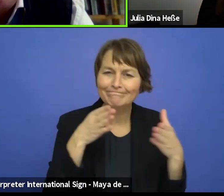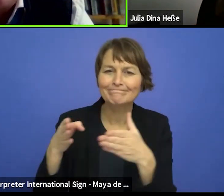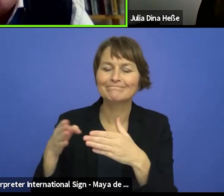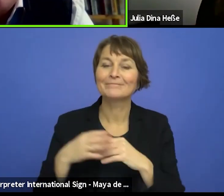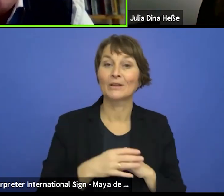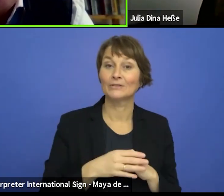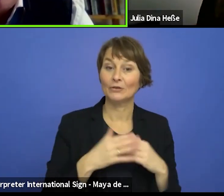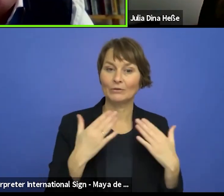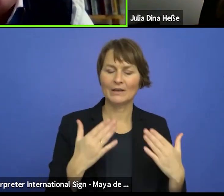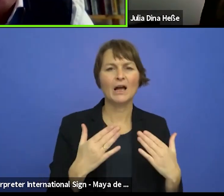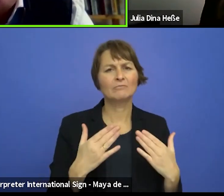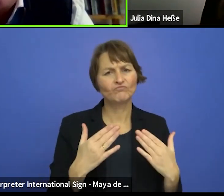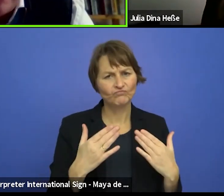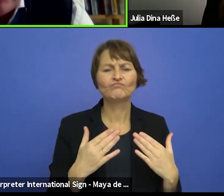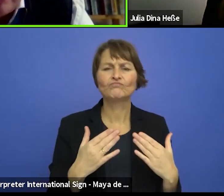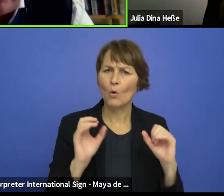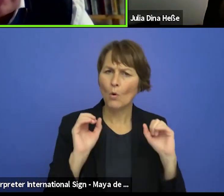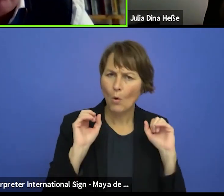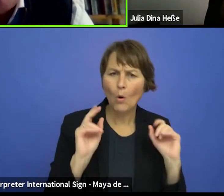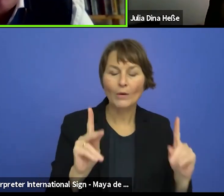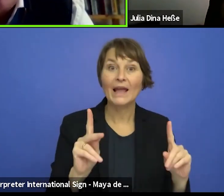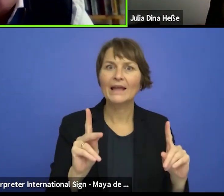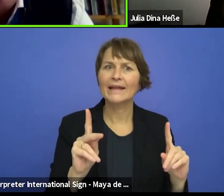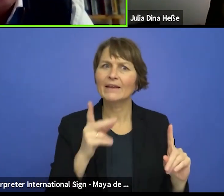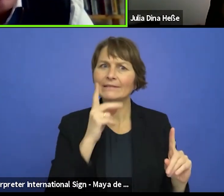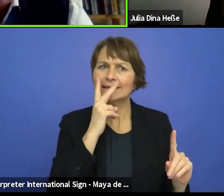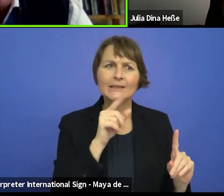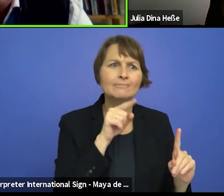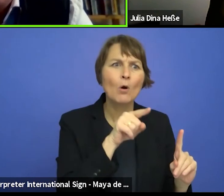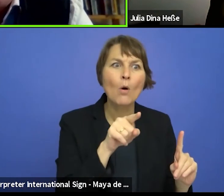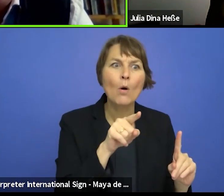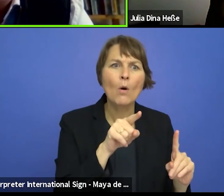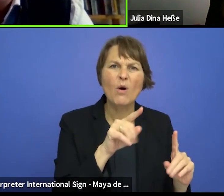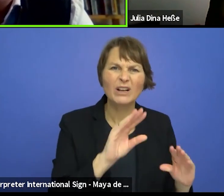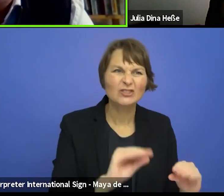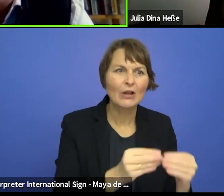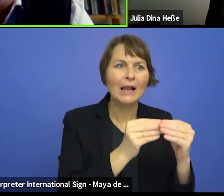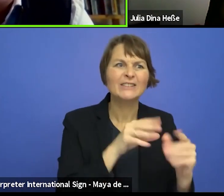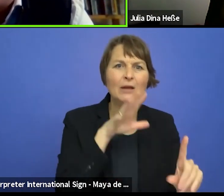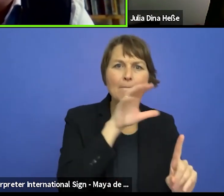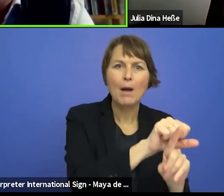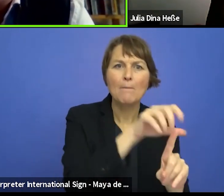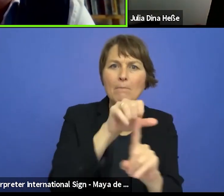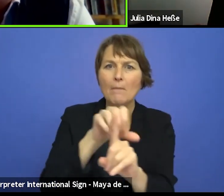we say if we identify the challenges how can we go to action? So this is our task for the next,